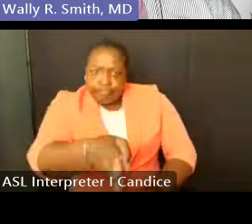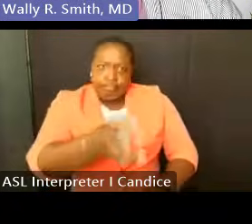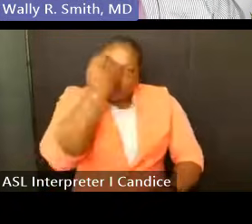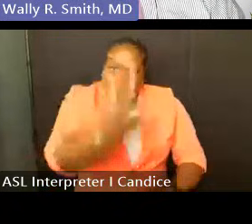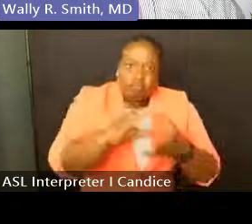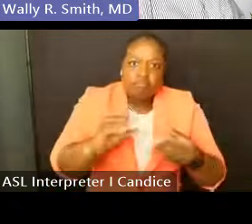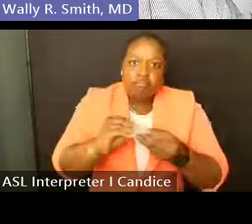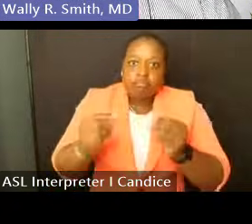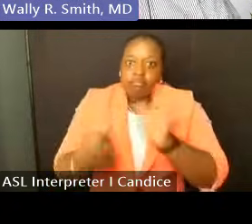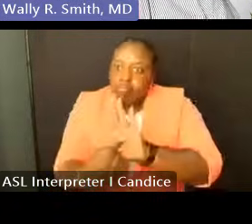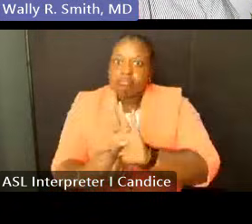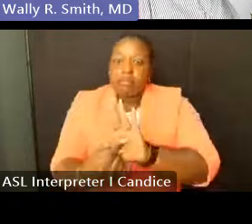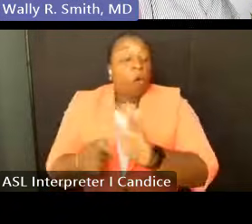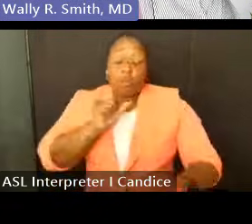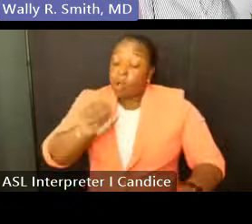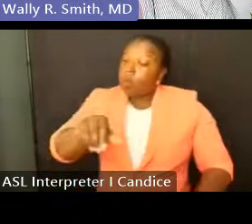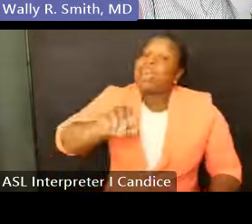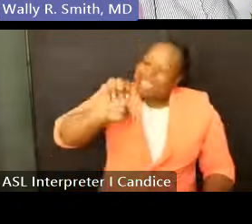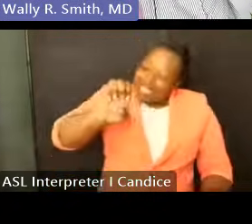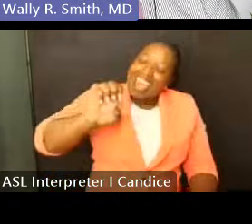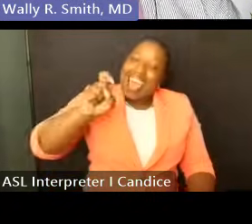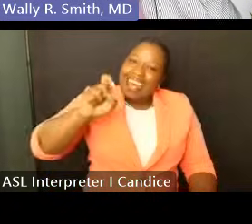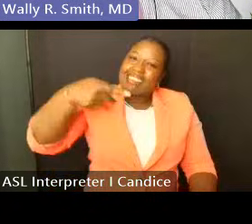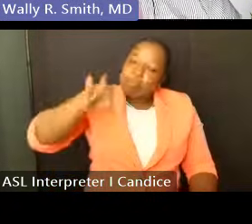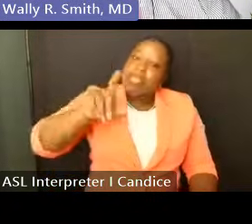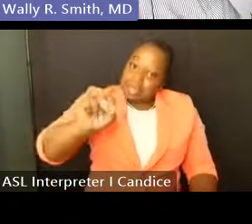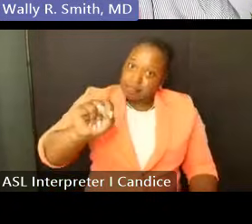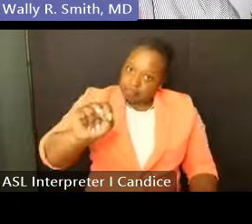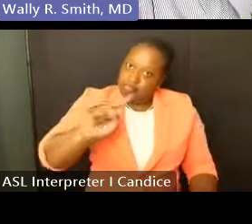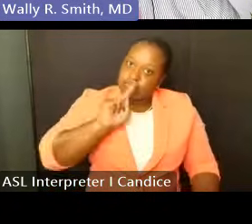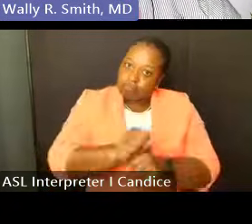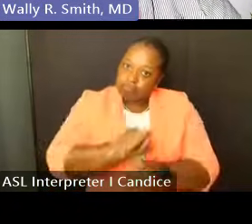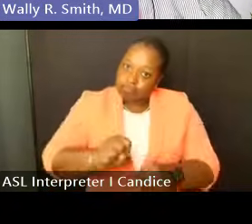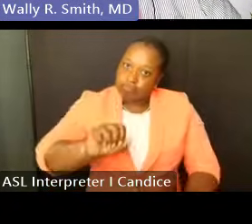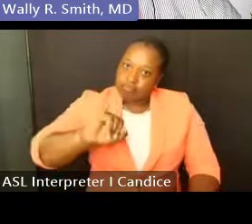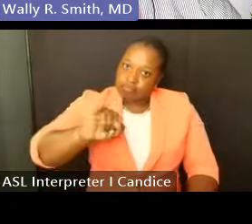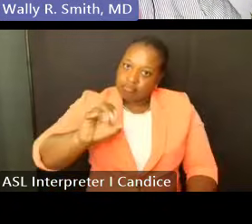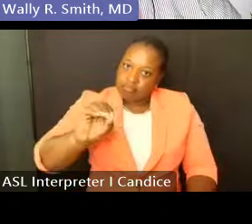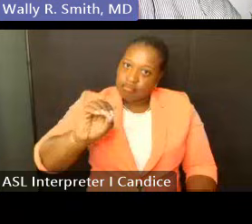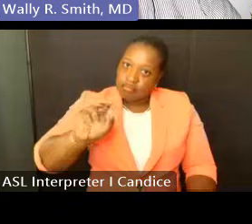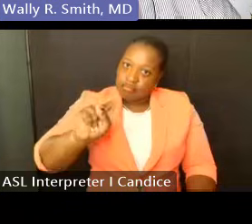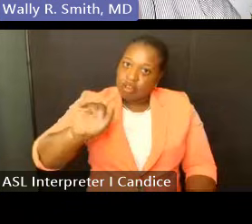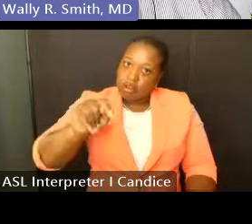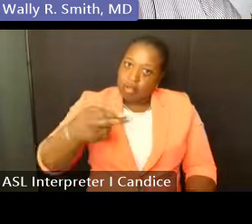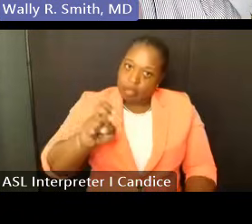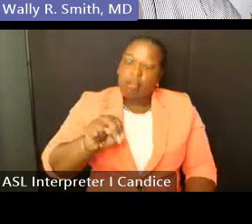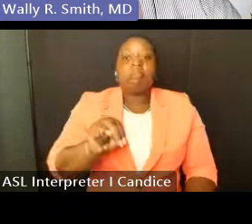Wally Smith: Oh, no. It's explicit, Jonathan. I refer to Tuskegee. I refer to